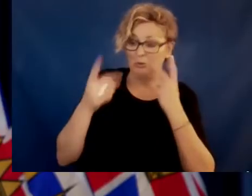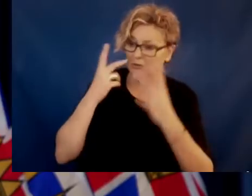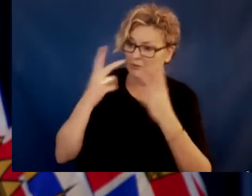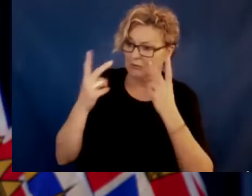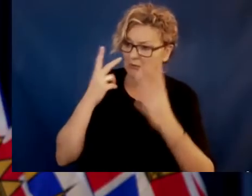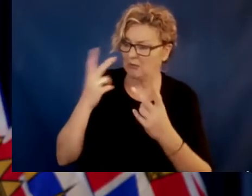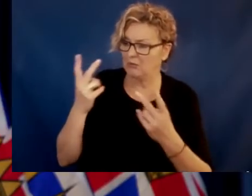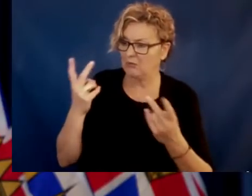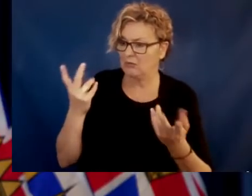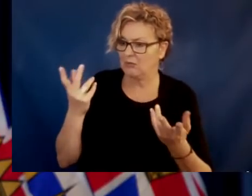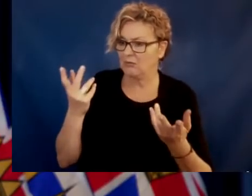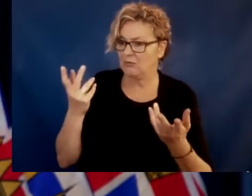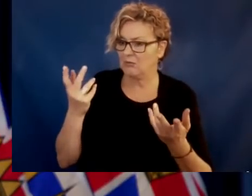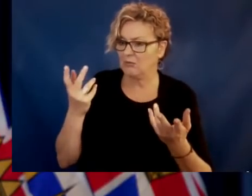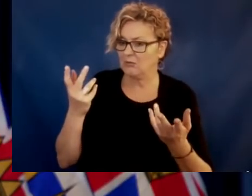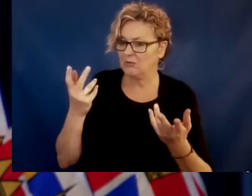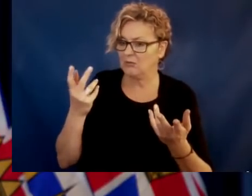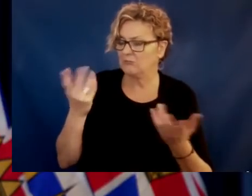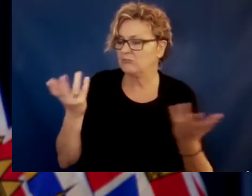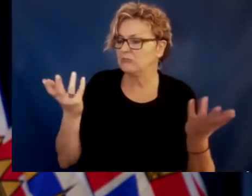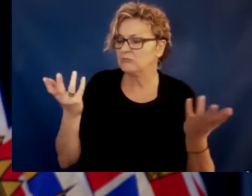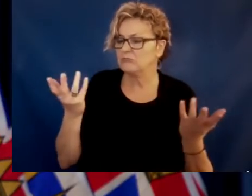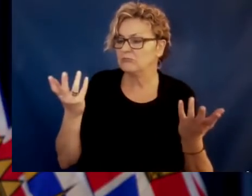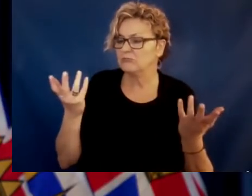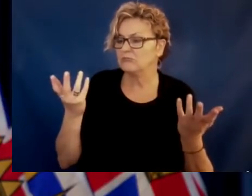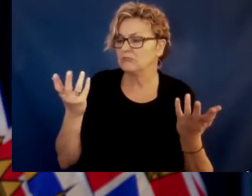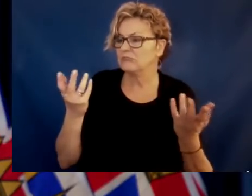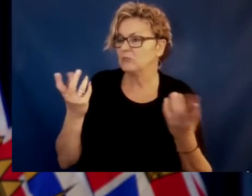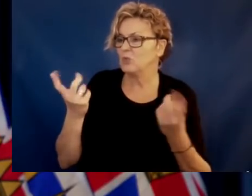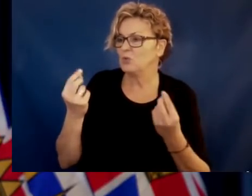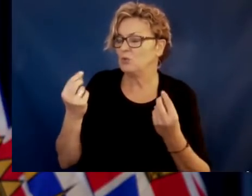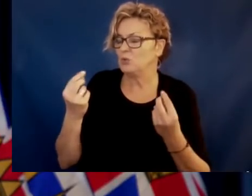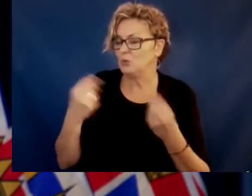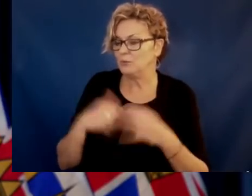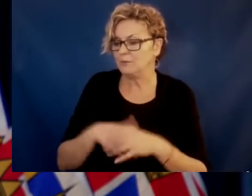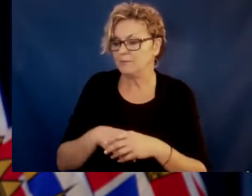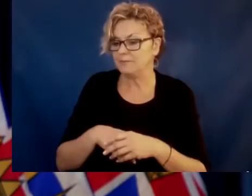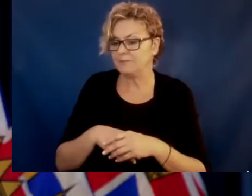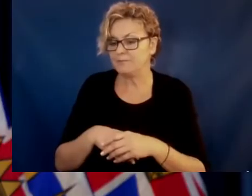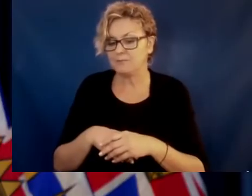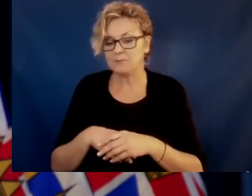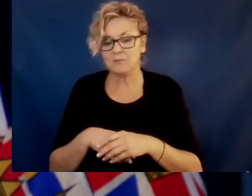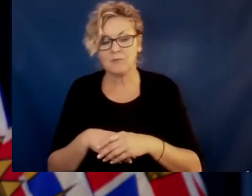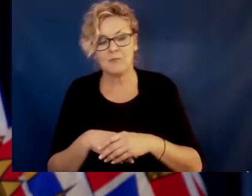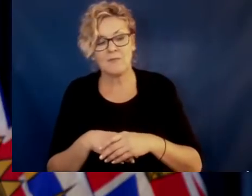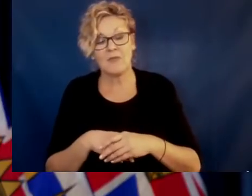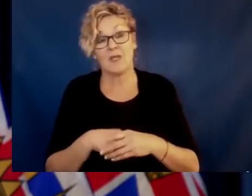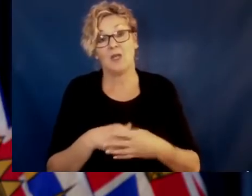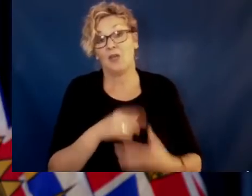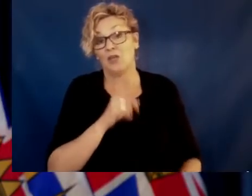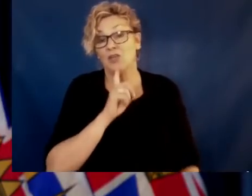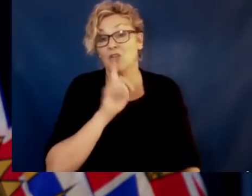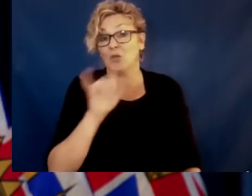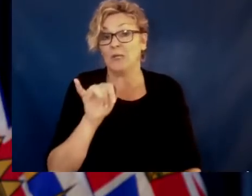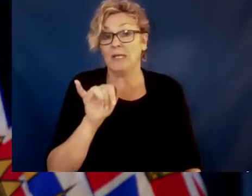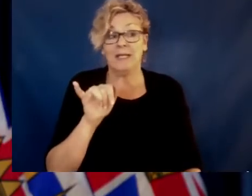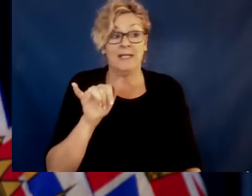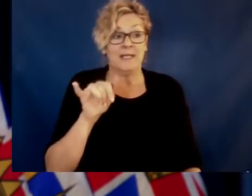I'm not sure that I can reassure a small group of people. I would emphasize that. They might